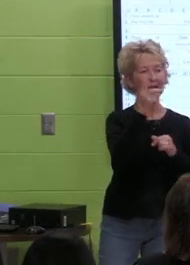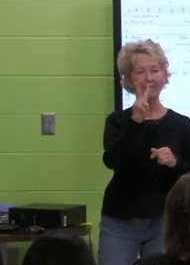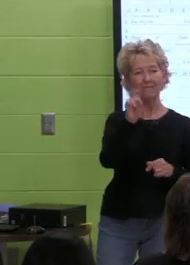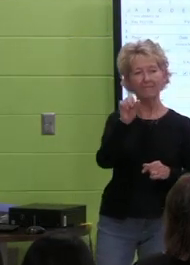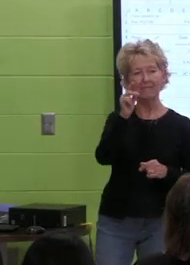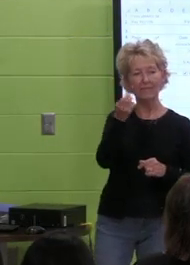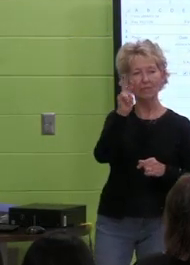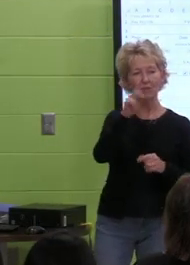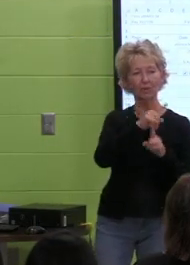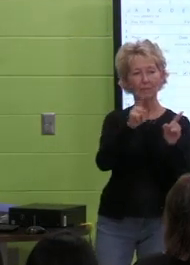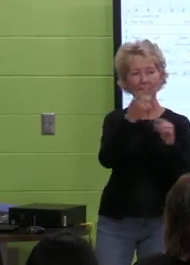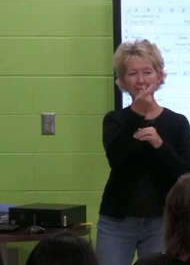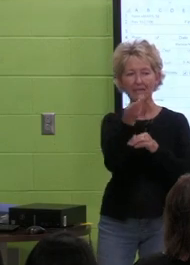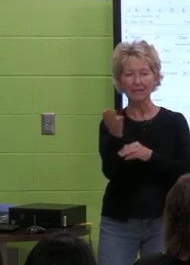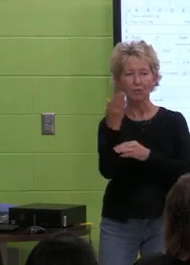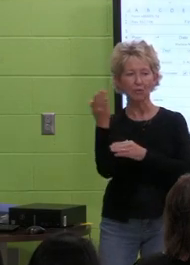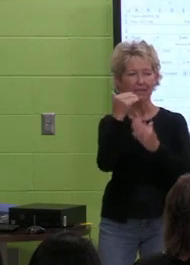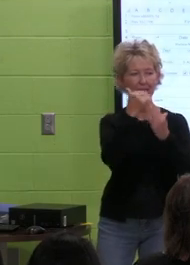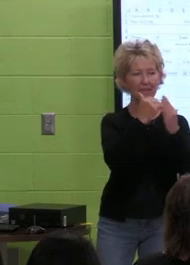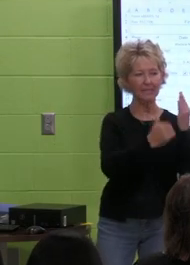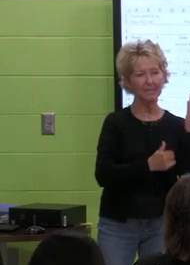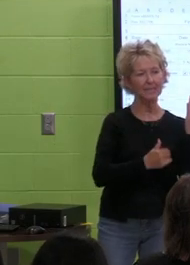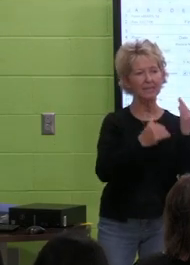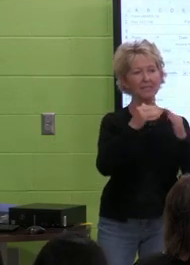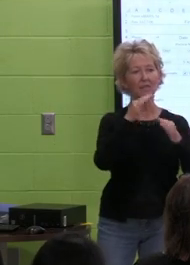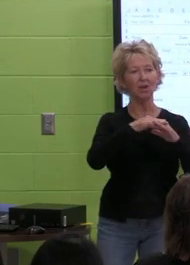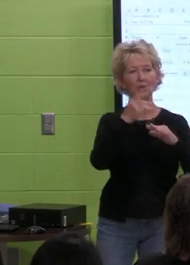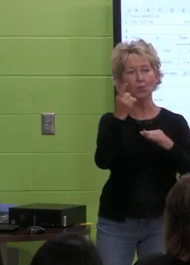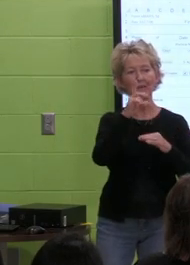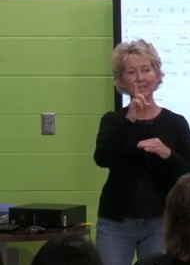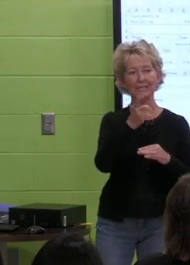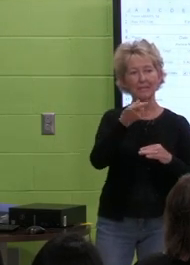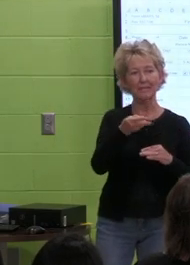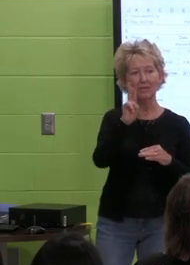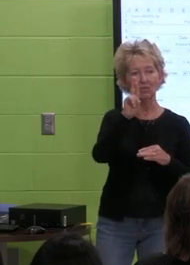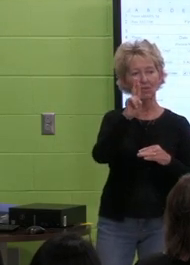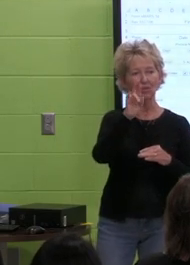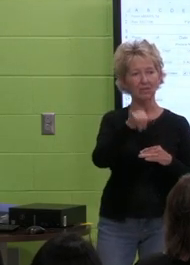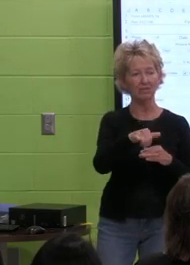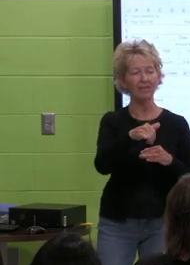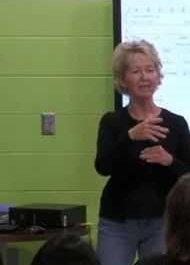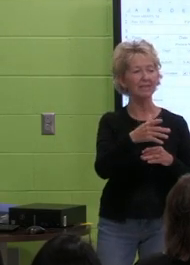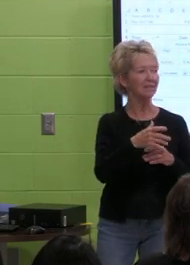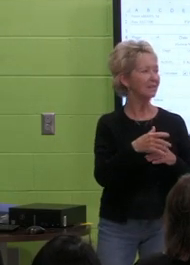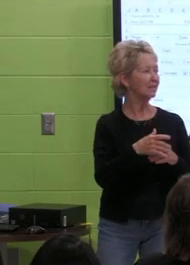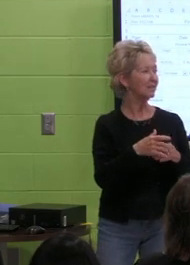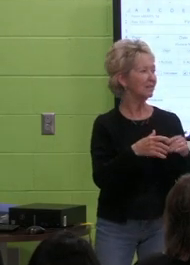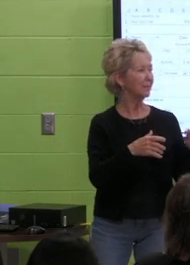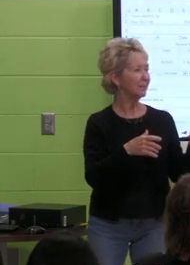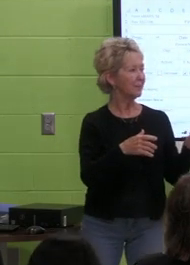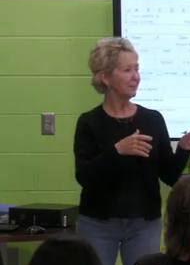but it would be several things on there through that DPR system yeah um yeah I mean one item on